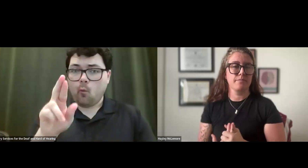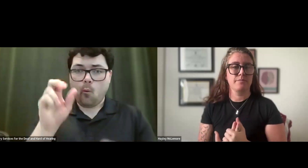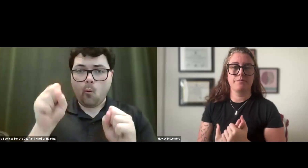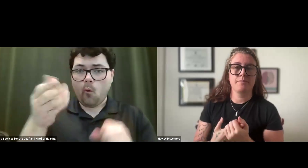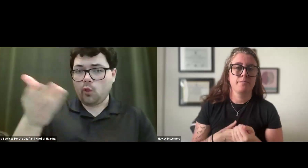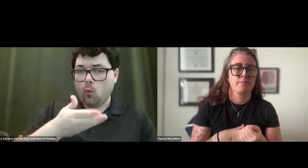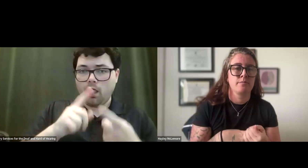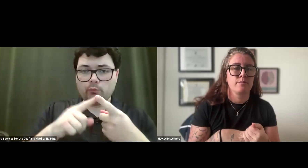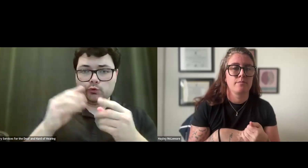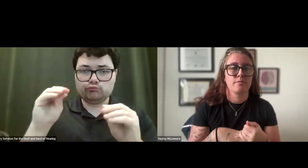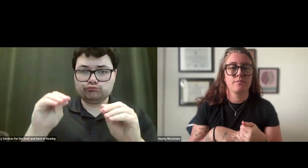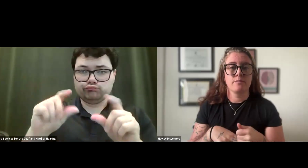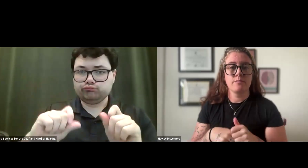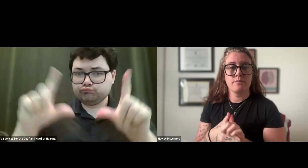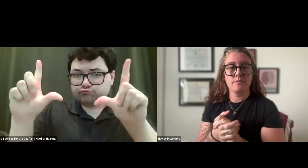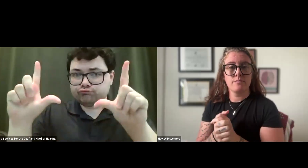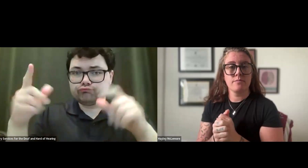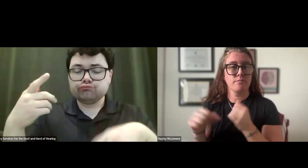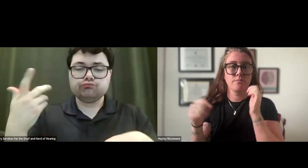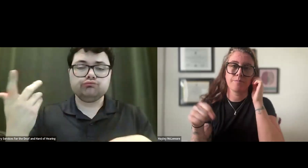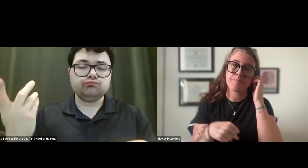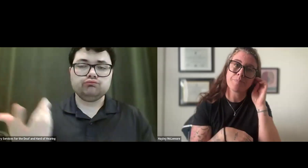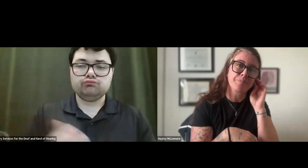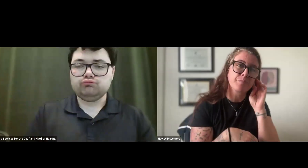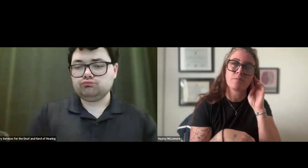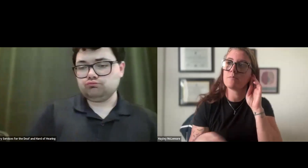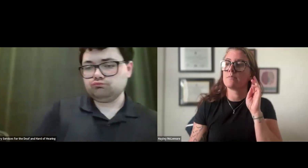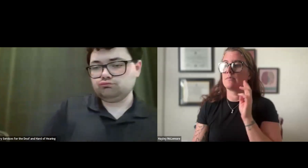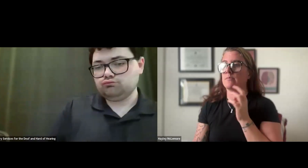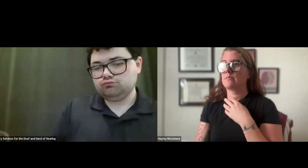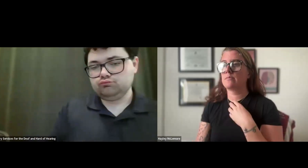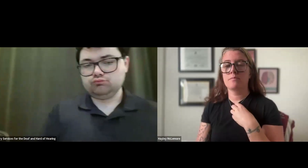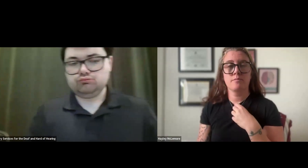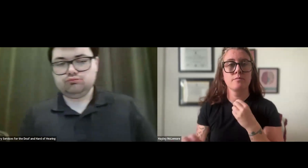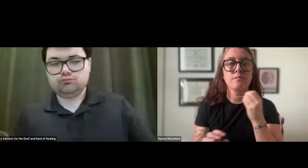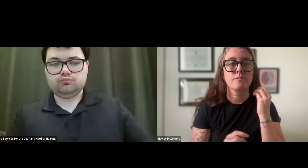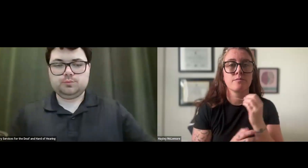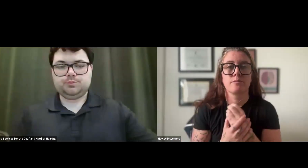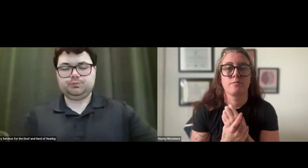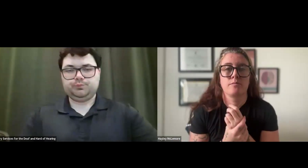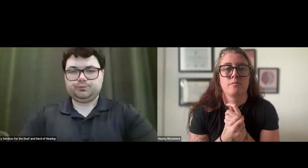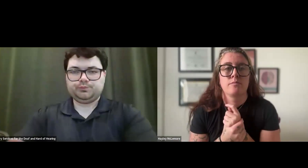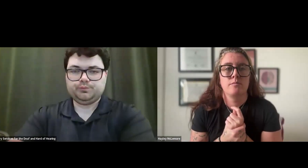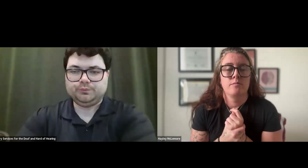[Interpreter for Daniel] You can leave any comments right in the chat, or you're more than welcome to turn your screen on. Or again, type in the chat,